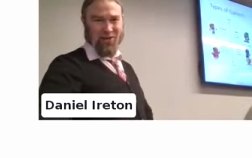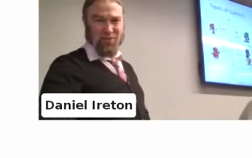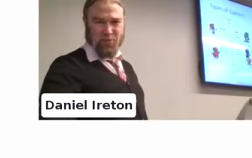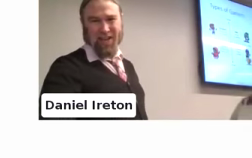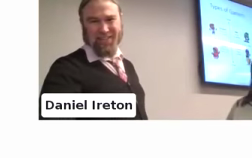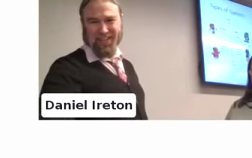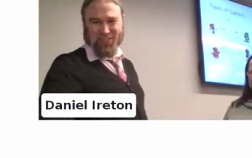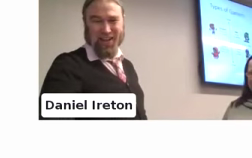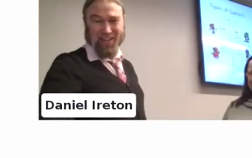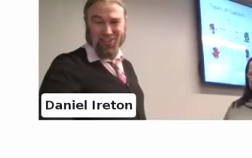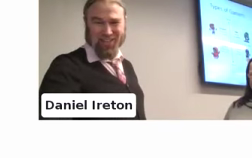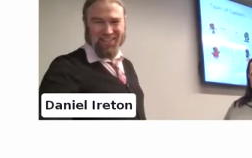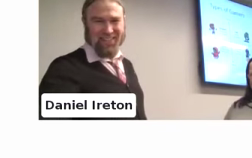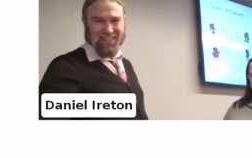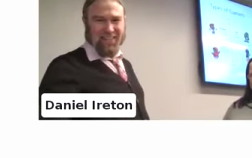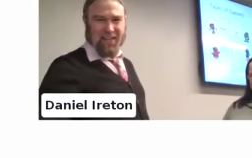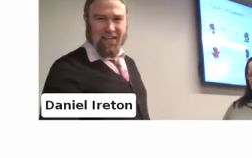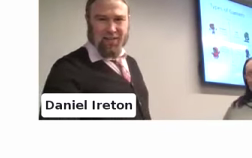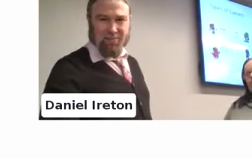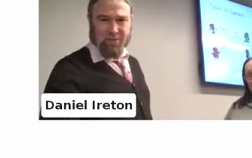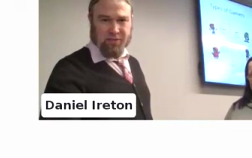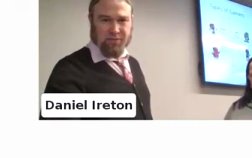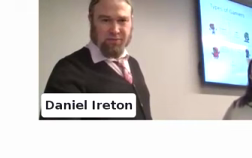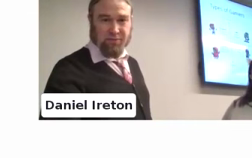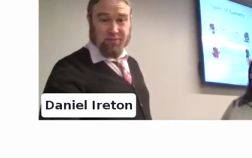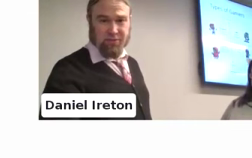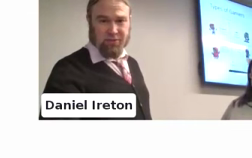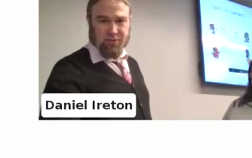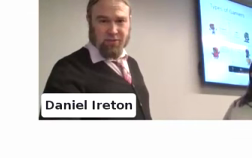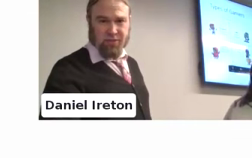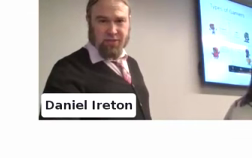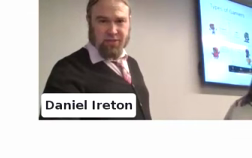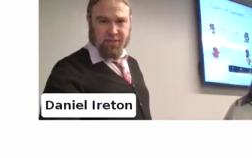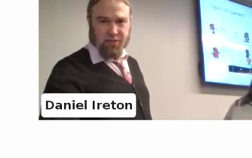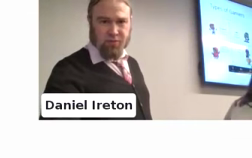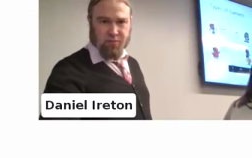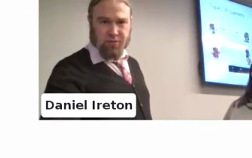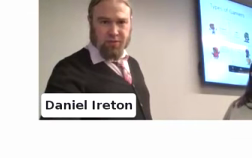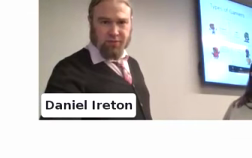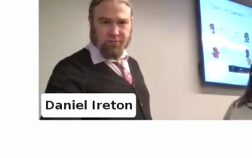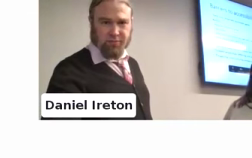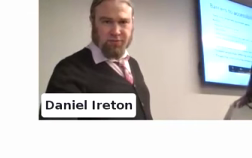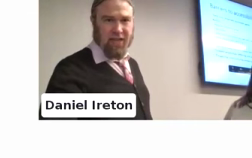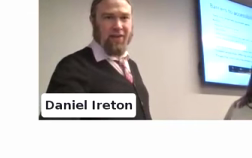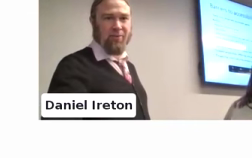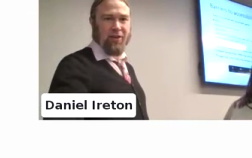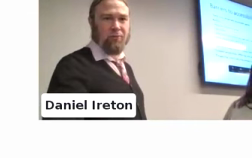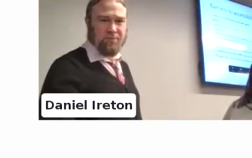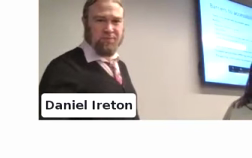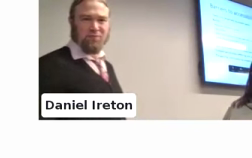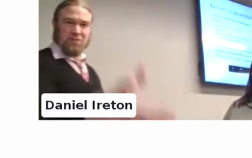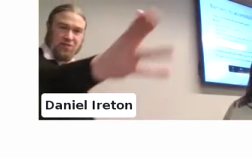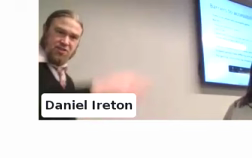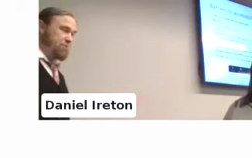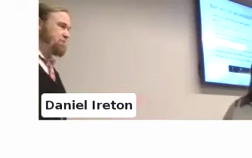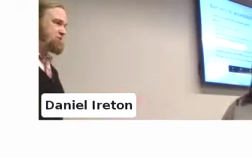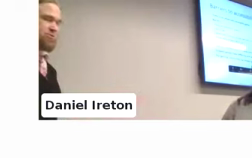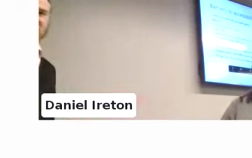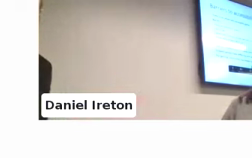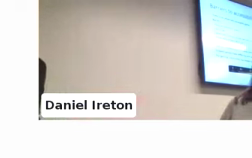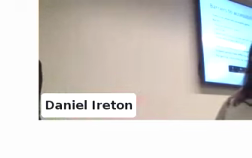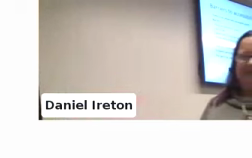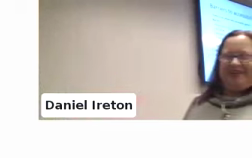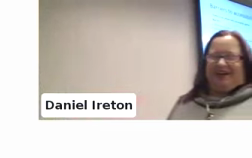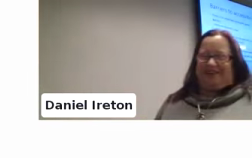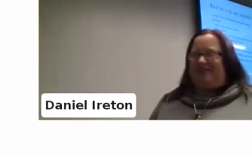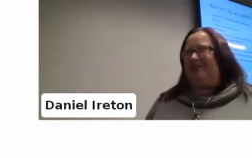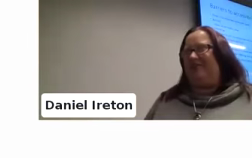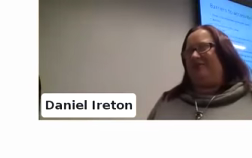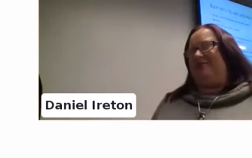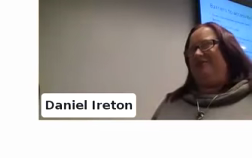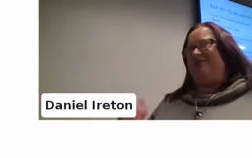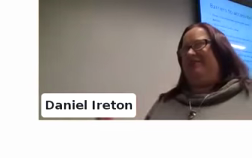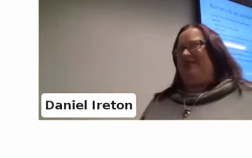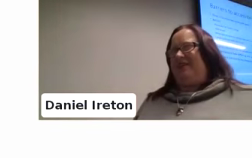In fact, are designed and encouraged to killer.